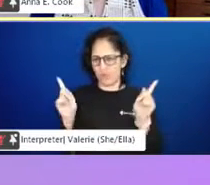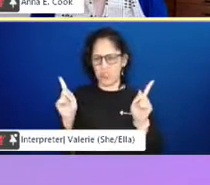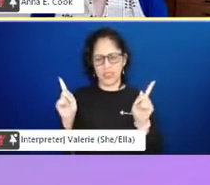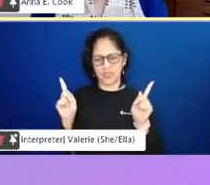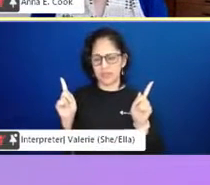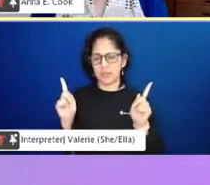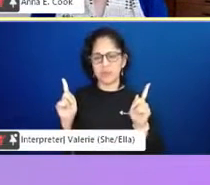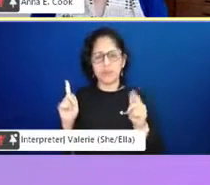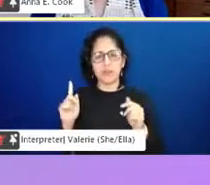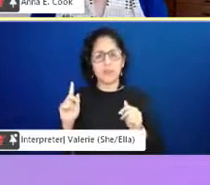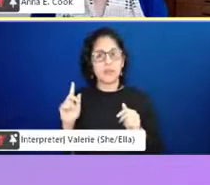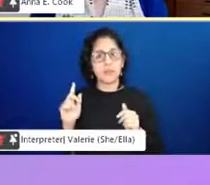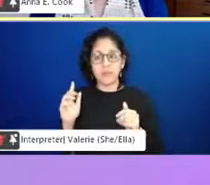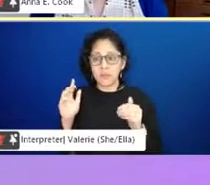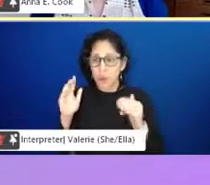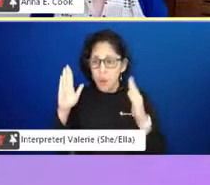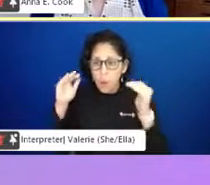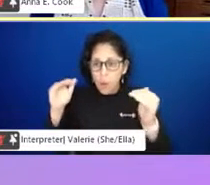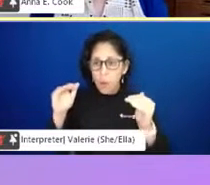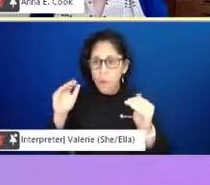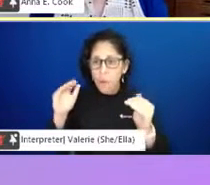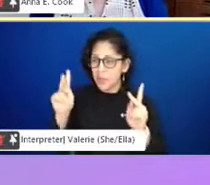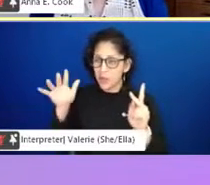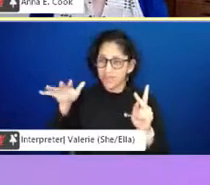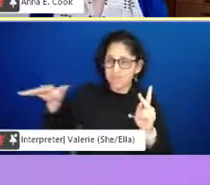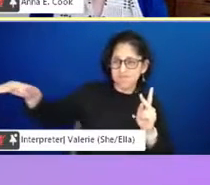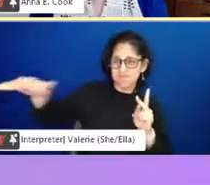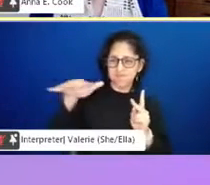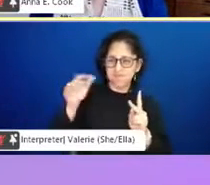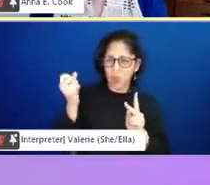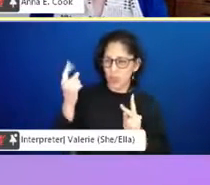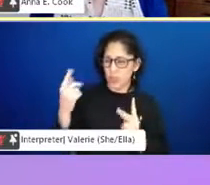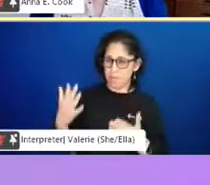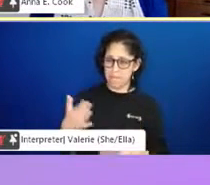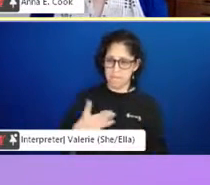can understand the temperament of somebody who has a problem focusing